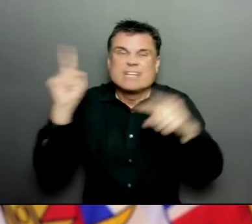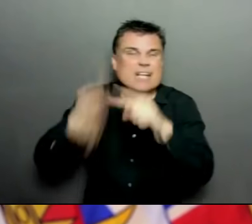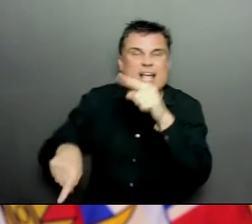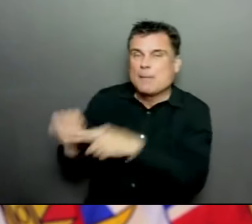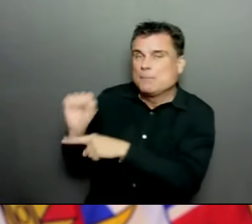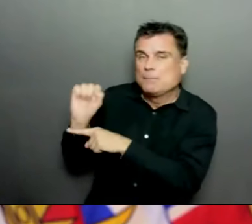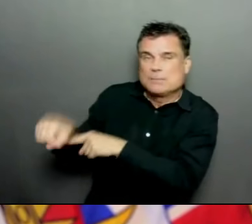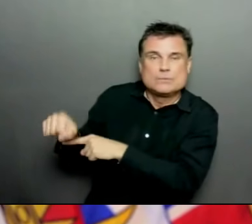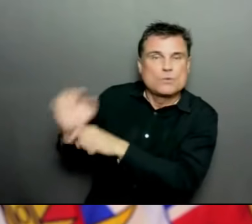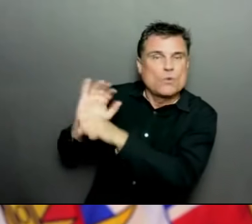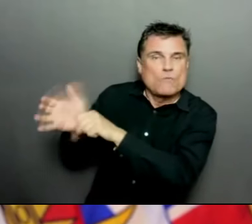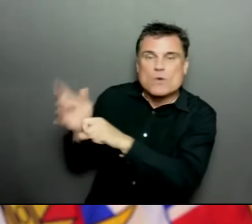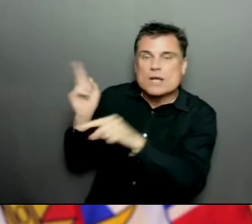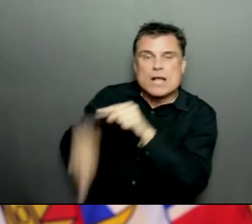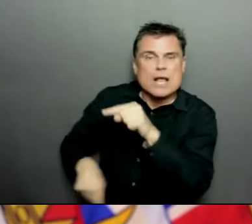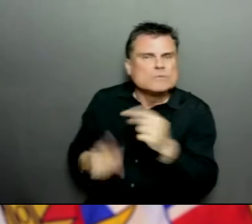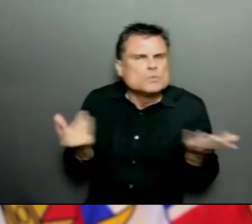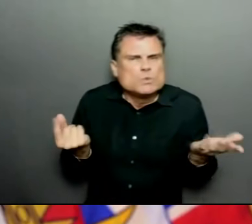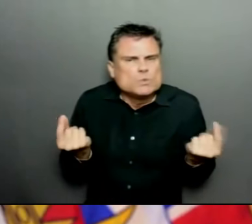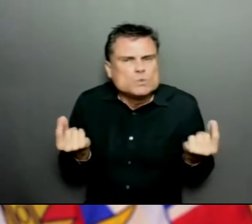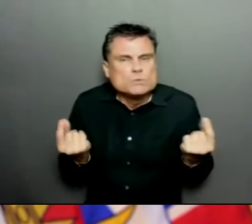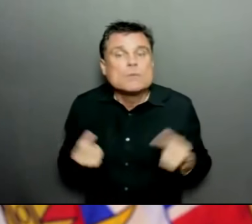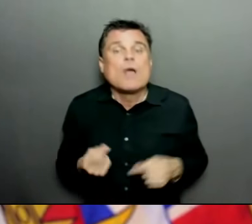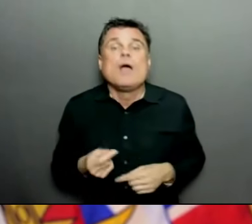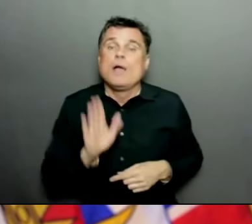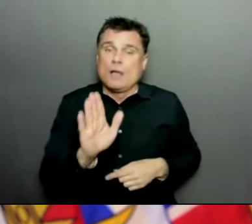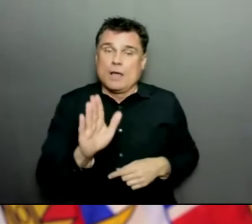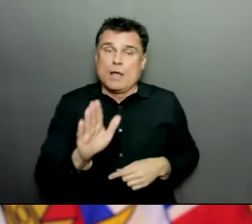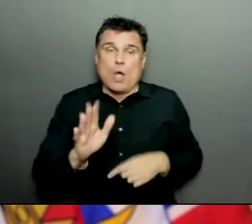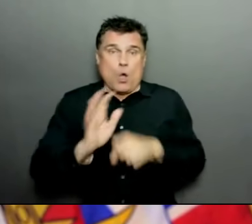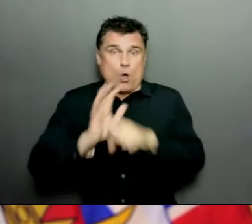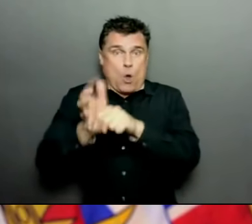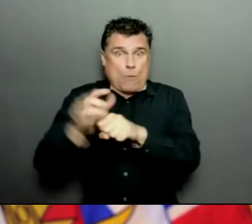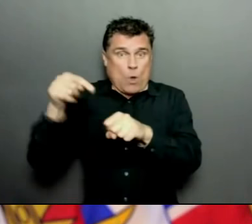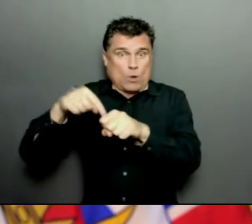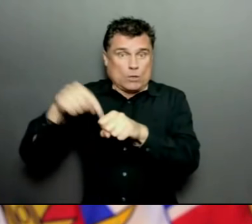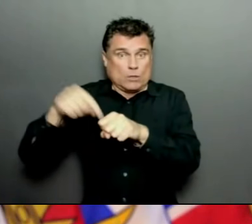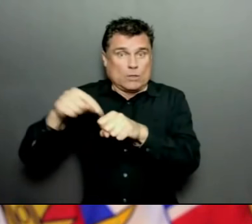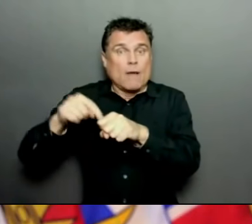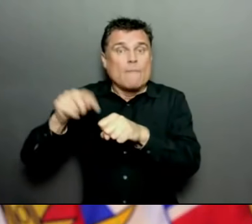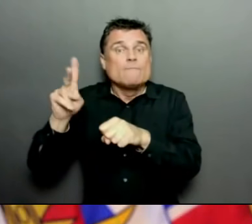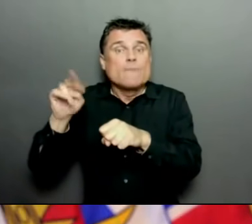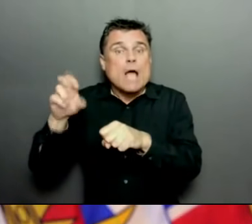This is a are a virus. Which means it only has a single-strand of genetic material.